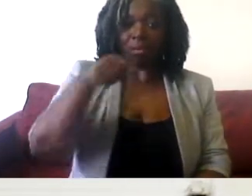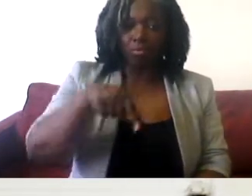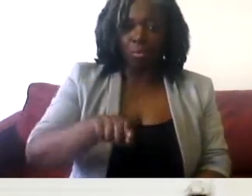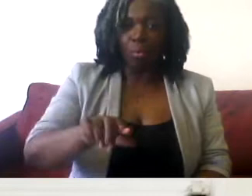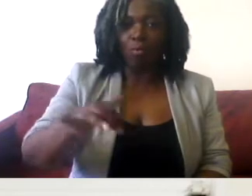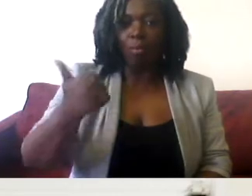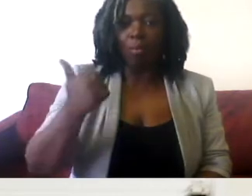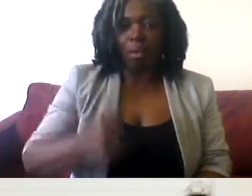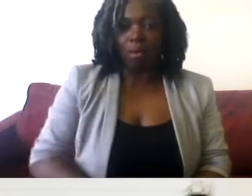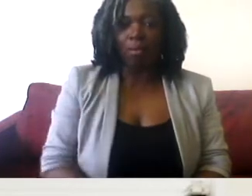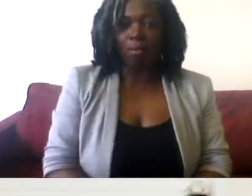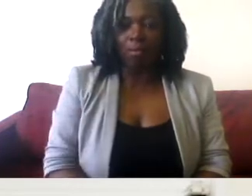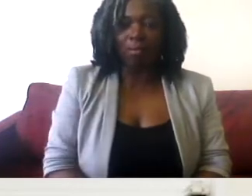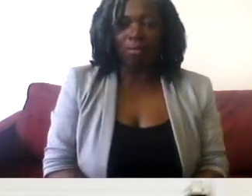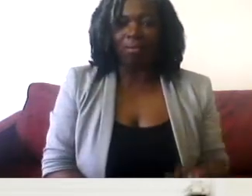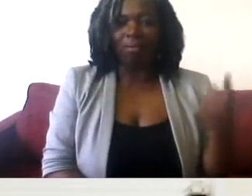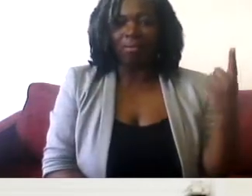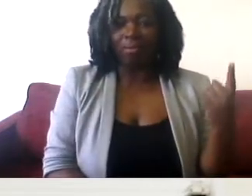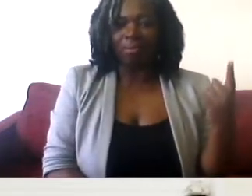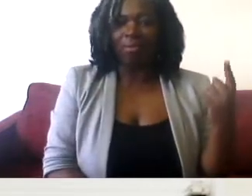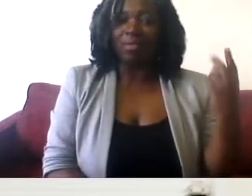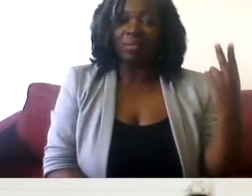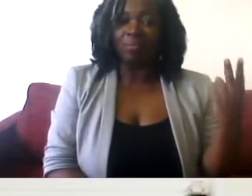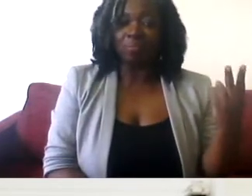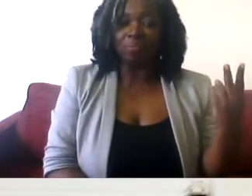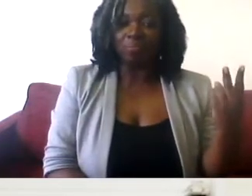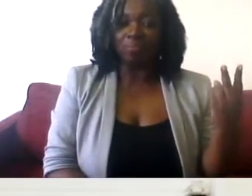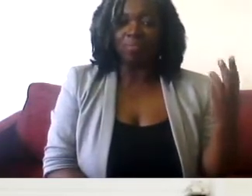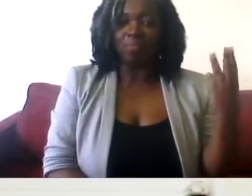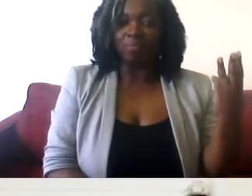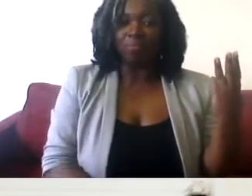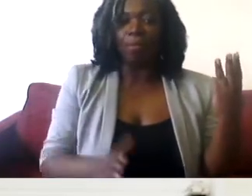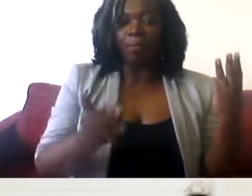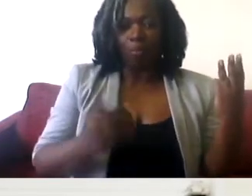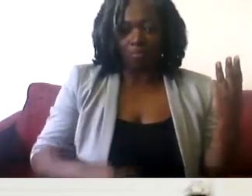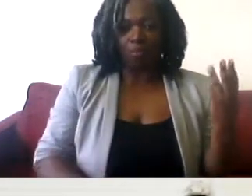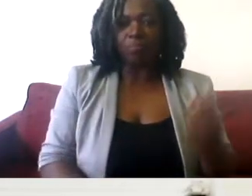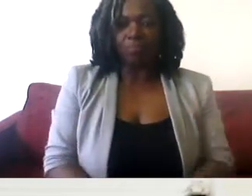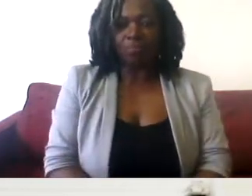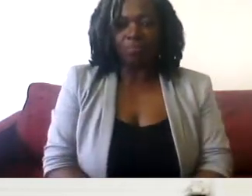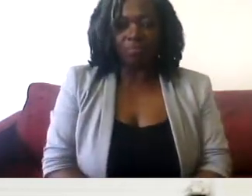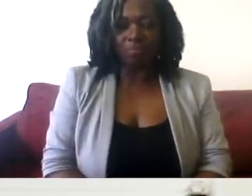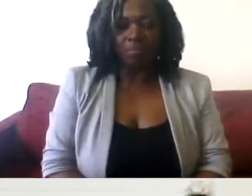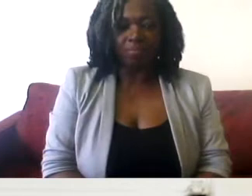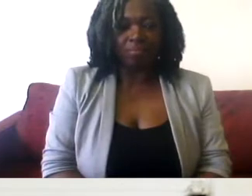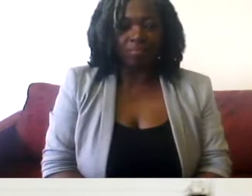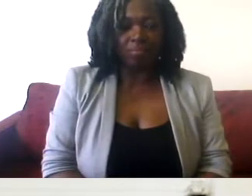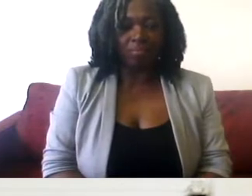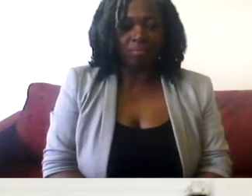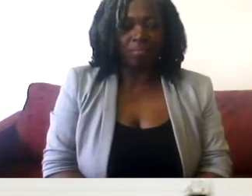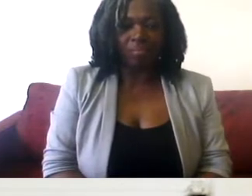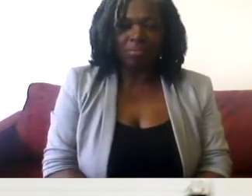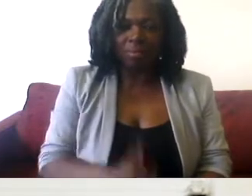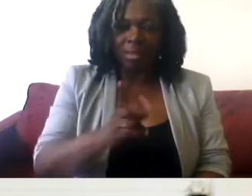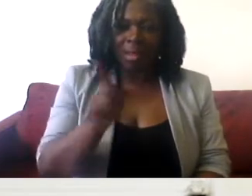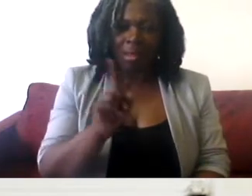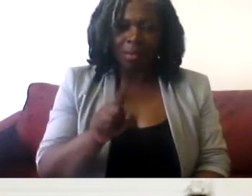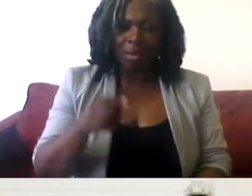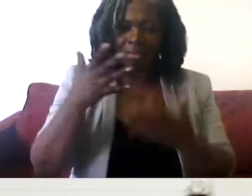under over sequence. We're going to go under the first string, over the second